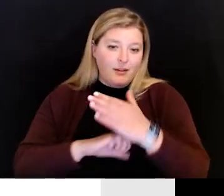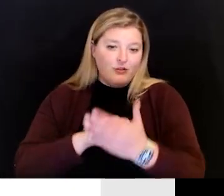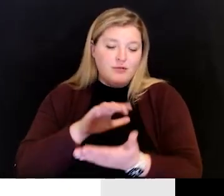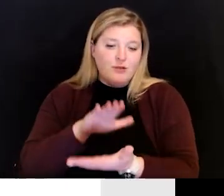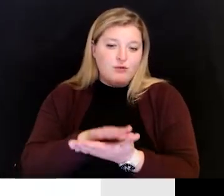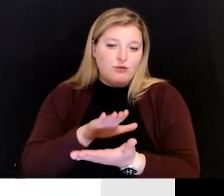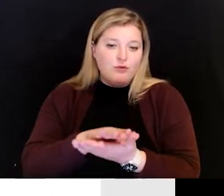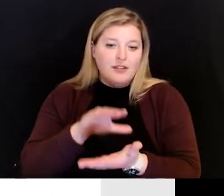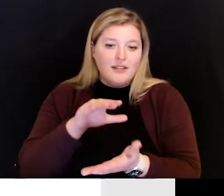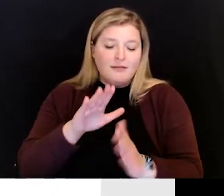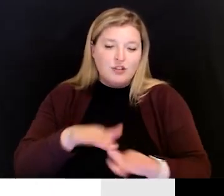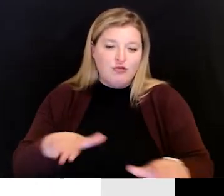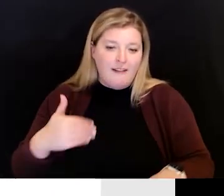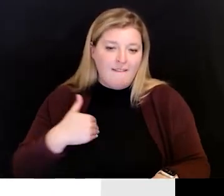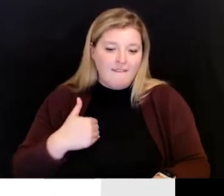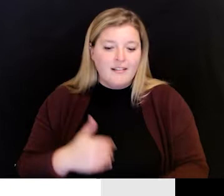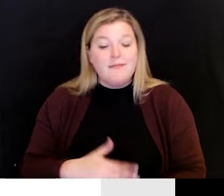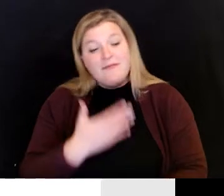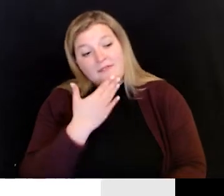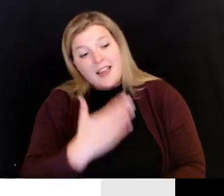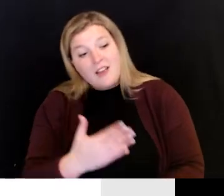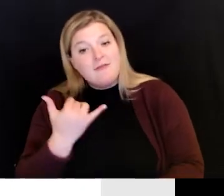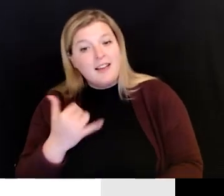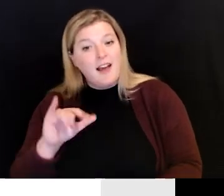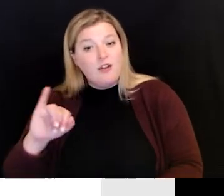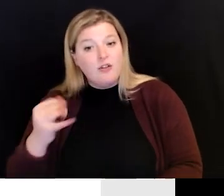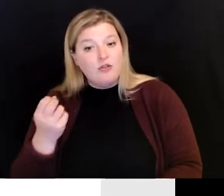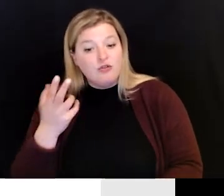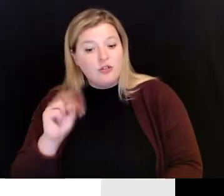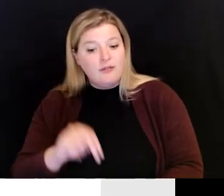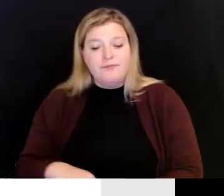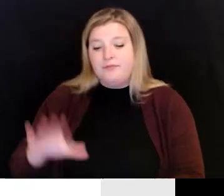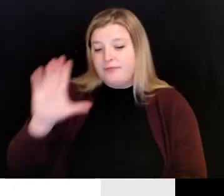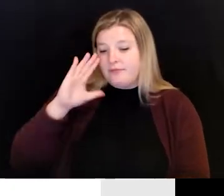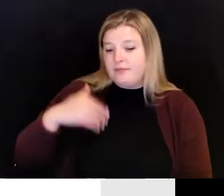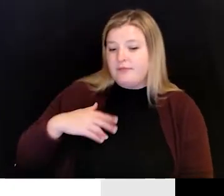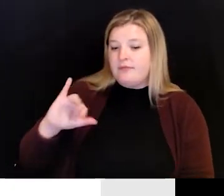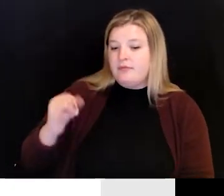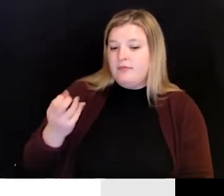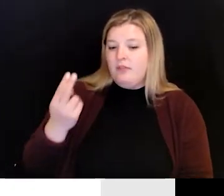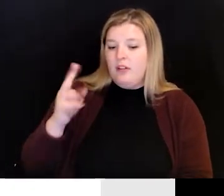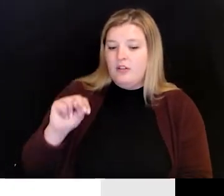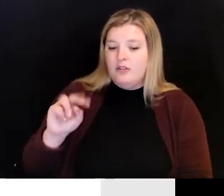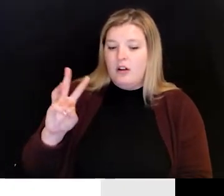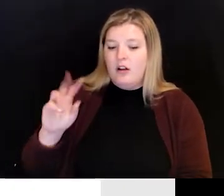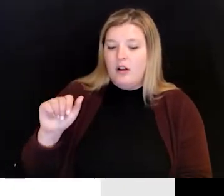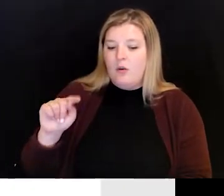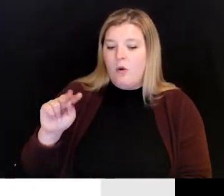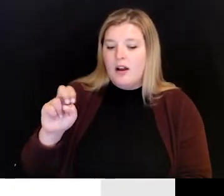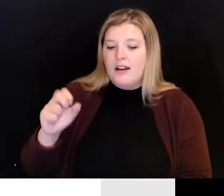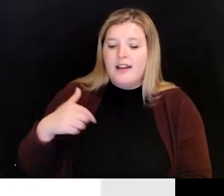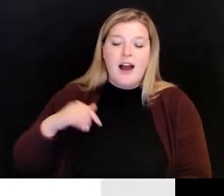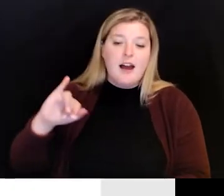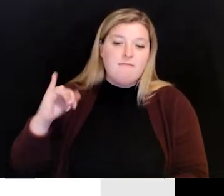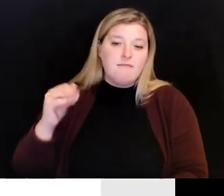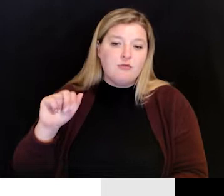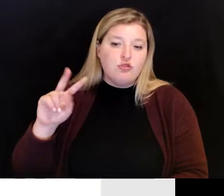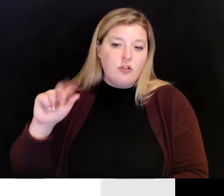[Joan] Thanks, Lexi. Now John. [John] Hi. I'm John Watne. I'm a Java programmer at MNIT,